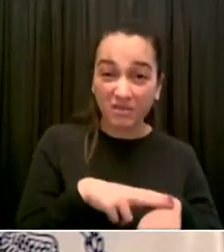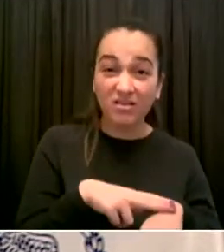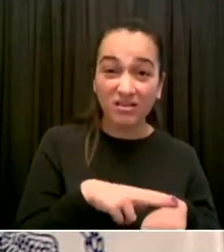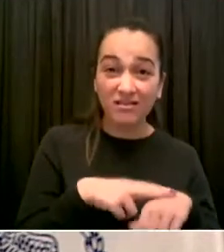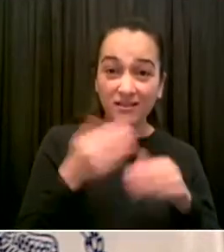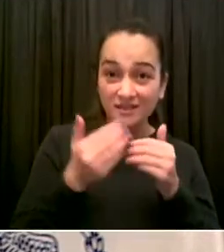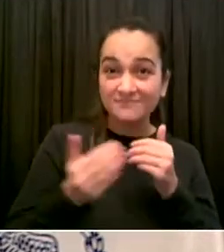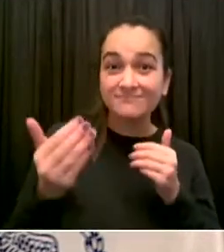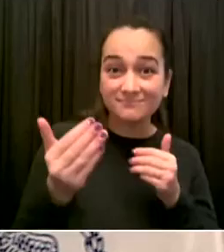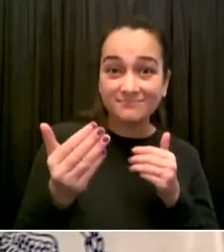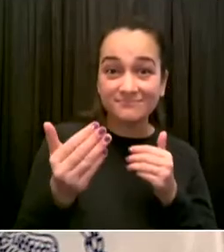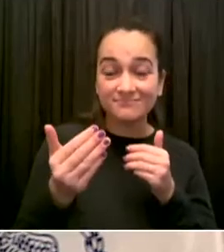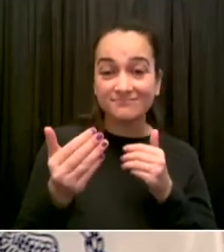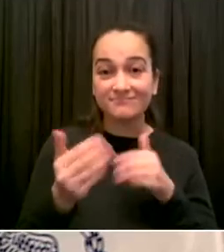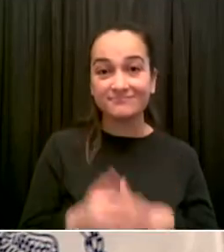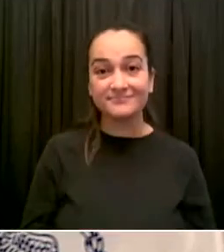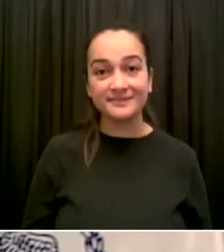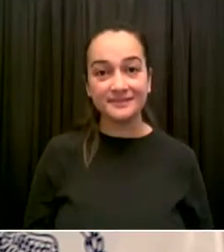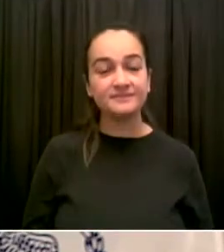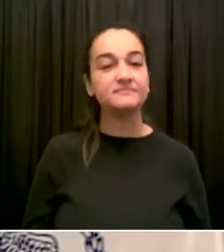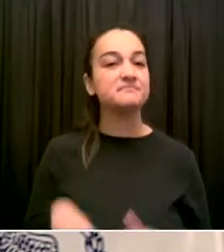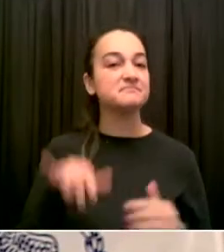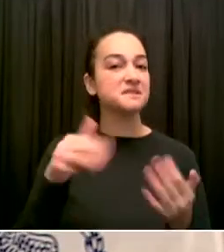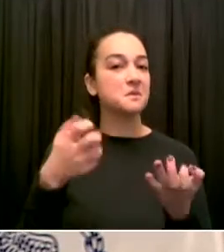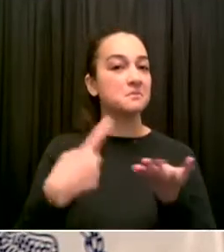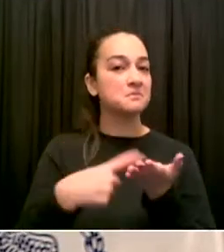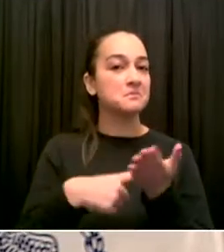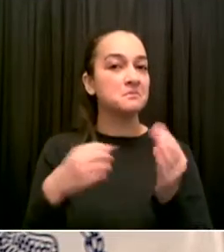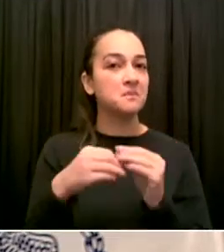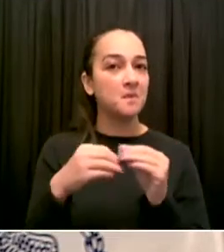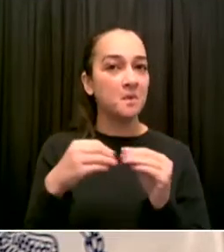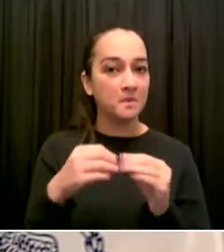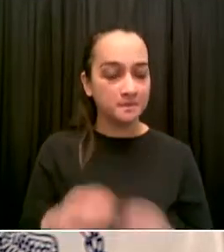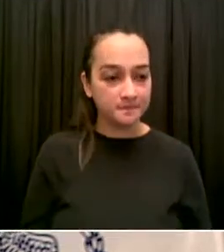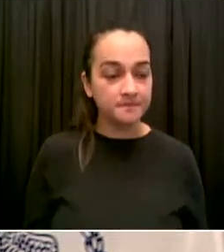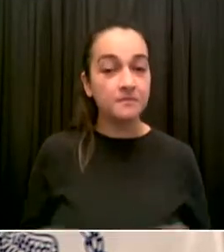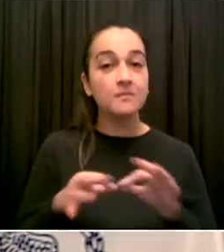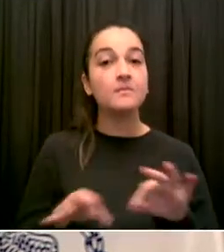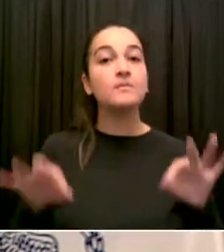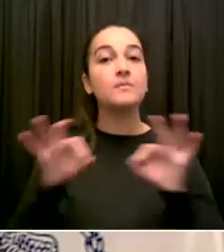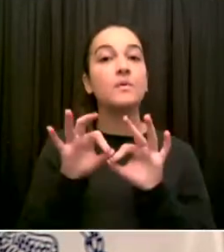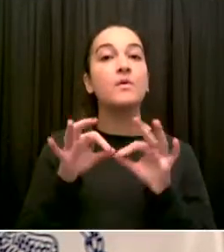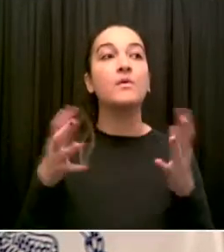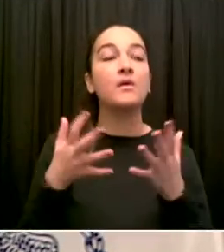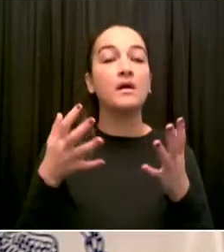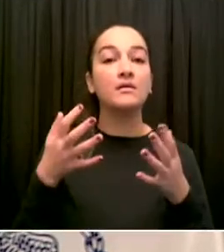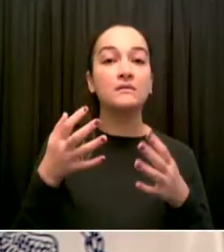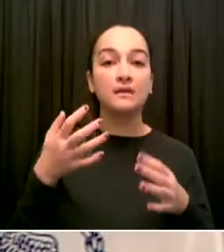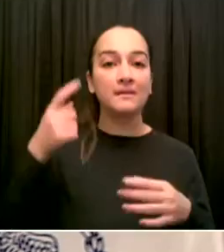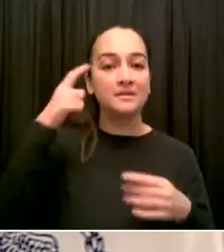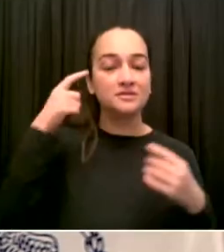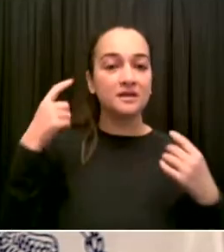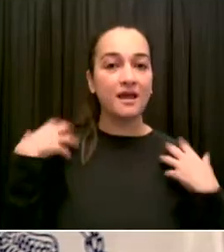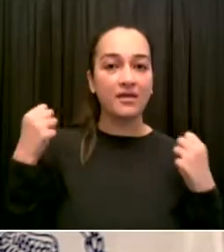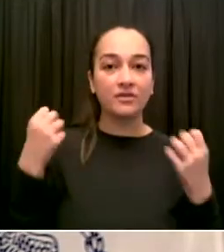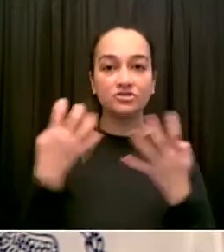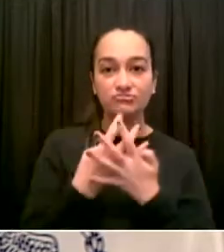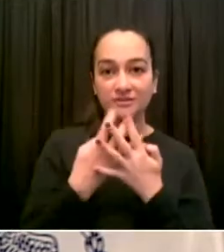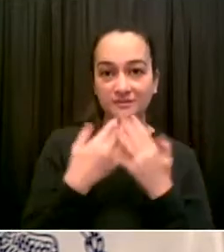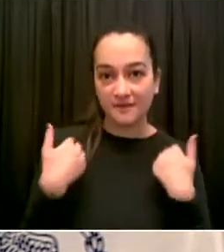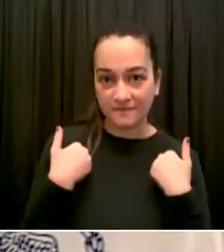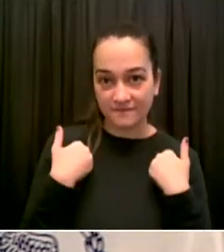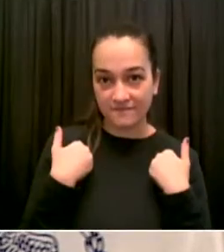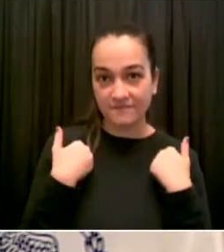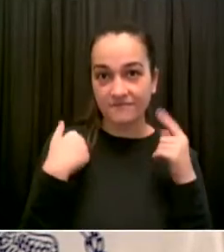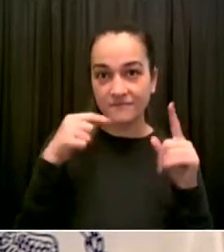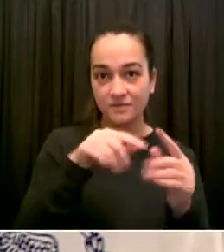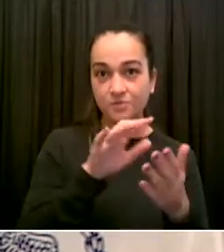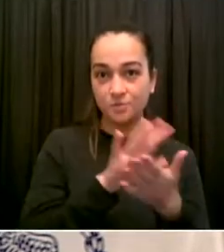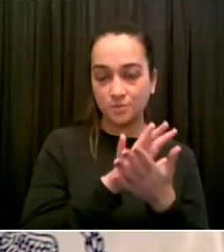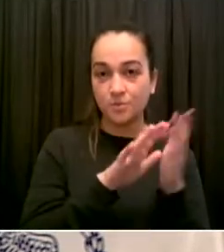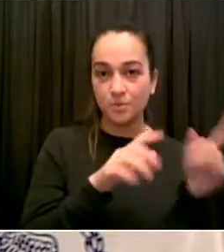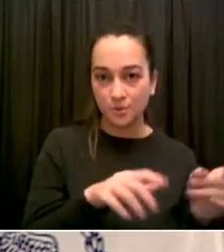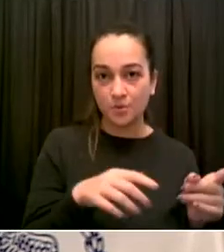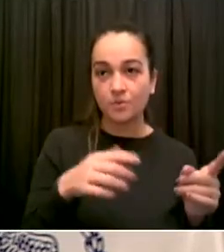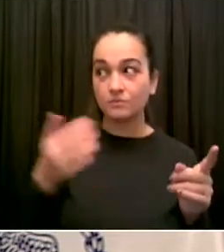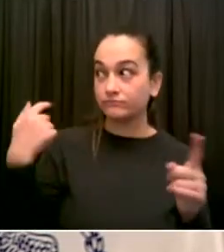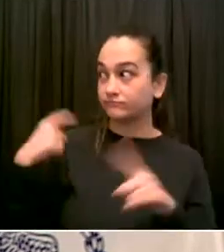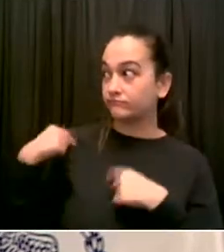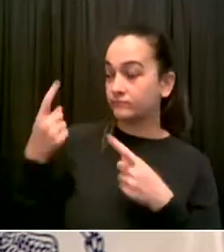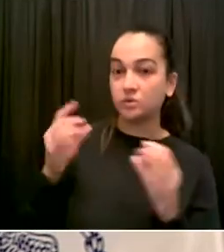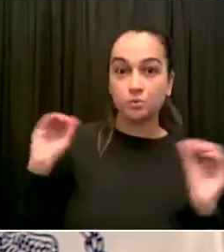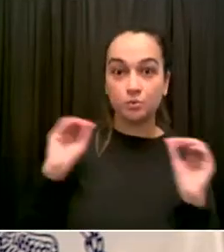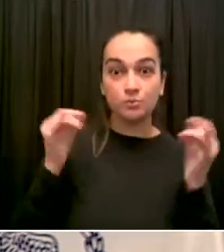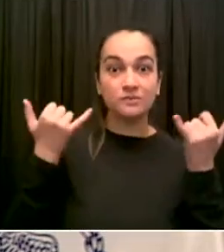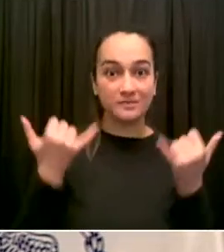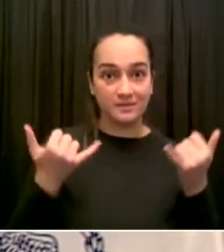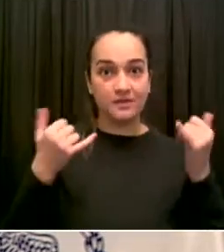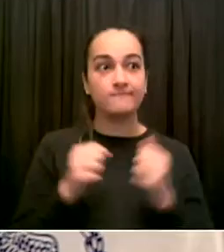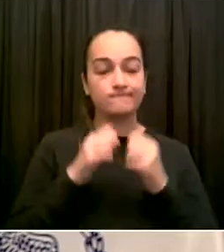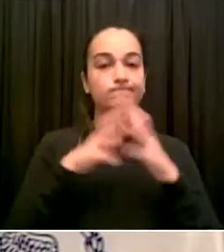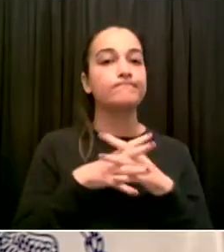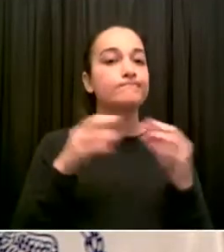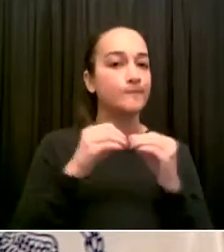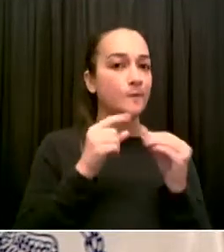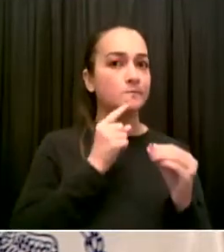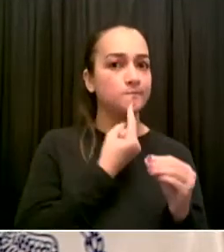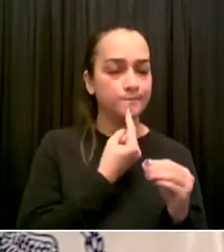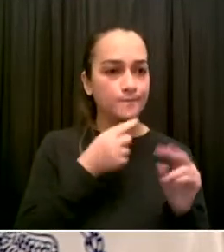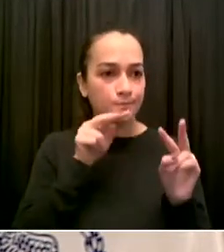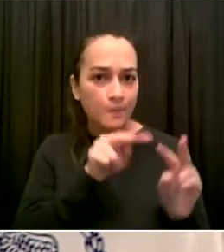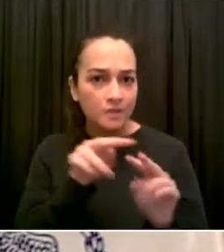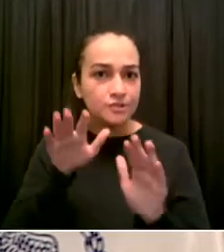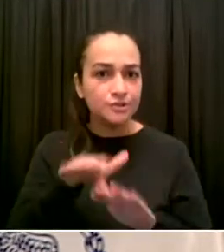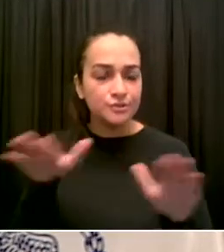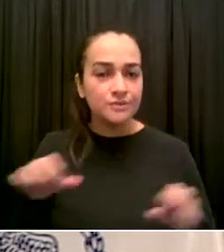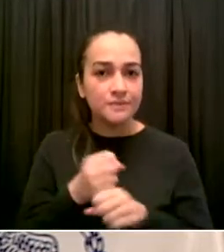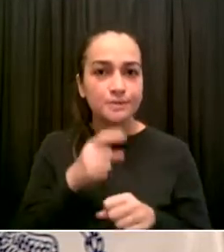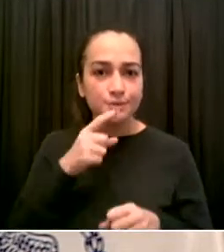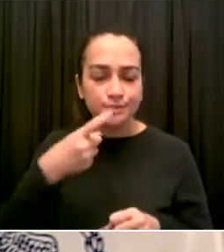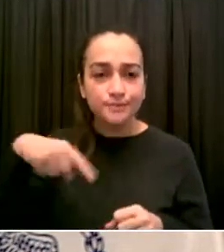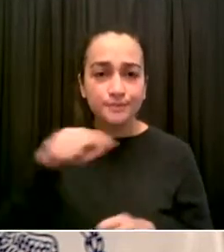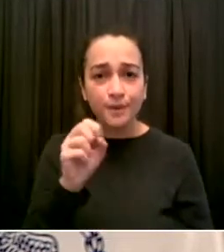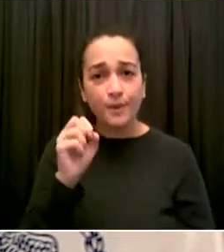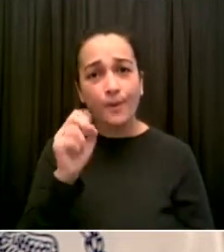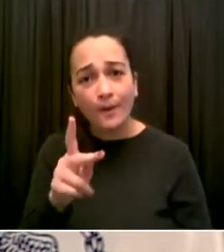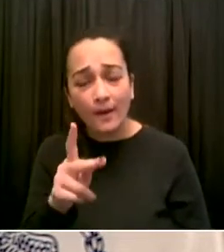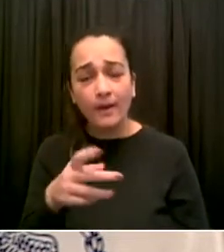STEP.